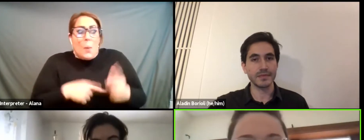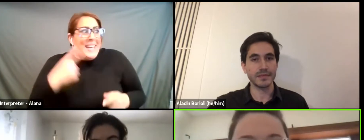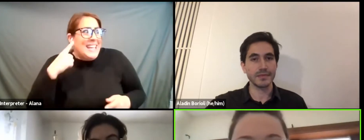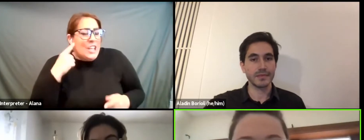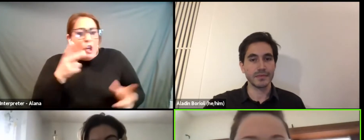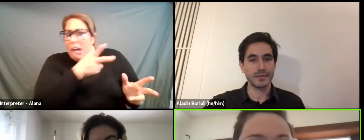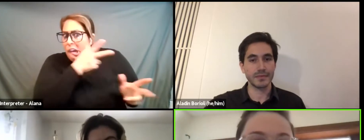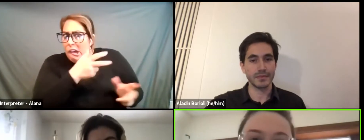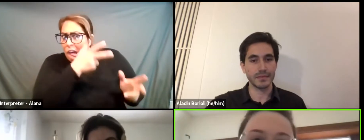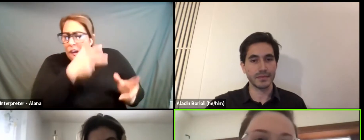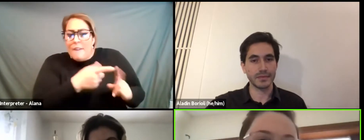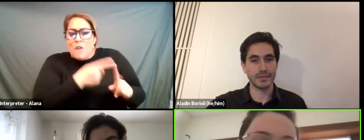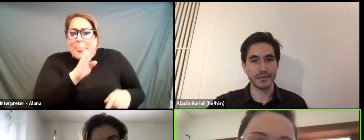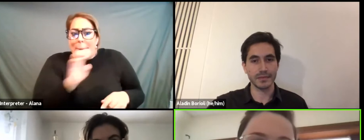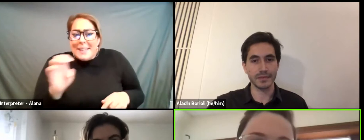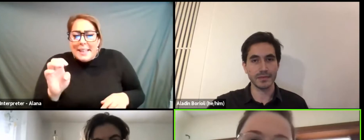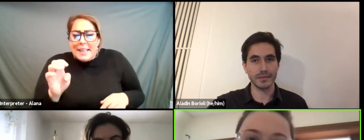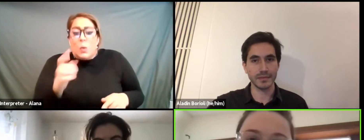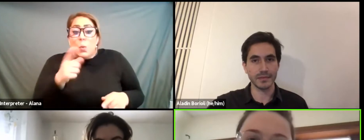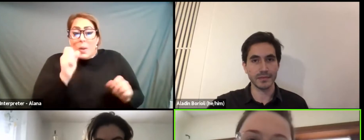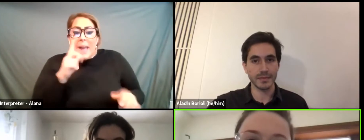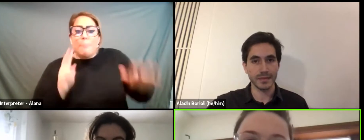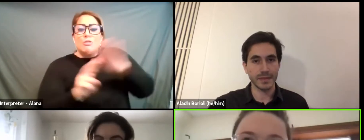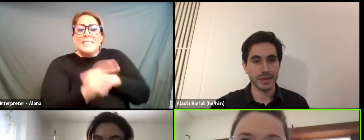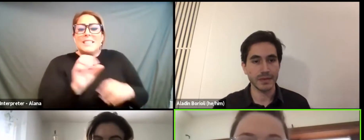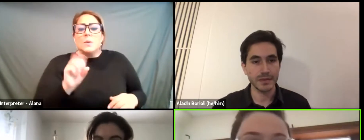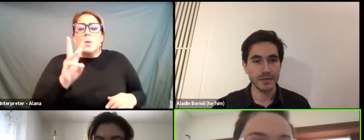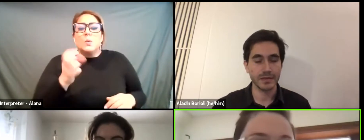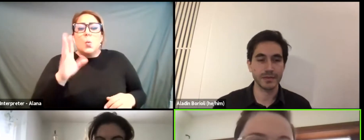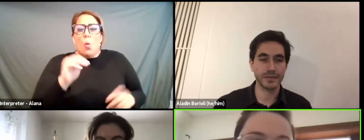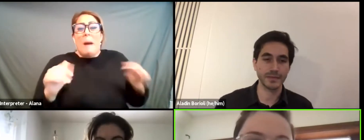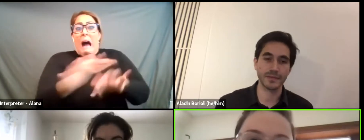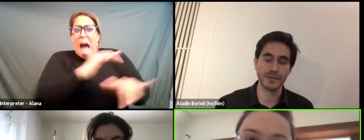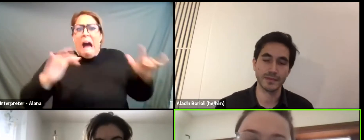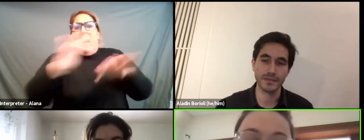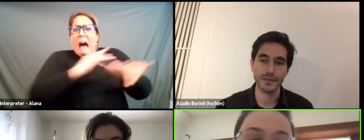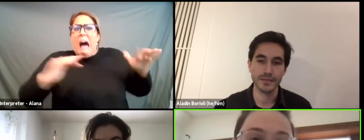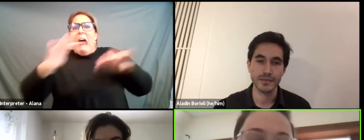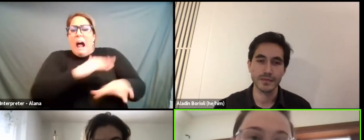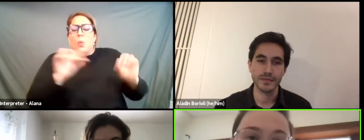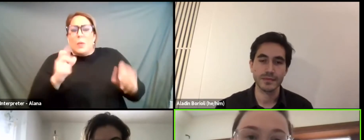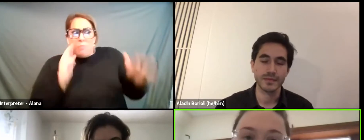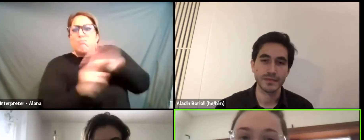You mentioned like being able to predict swarms, being able to predict if a colony is queen-less.